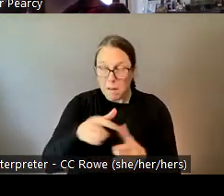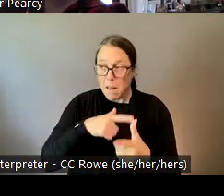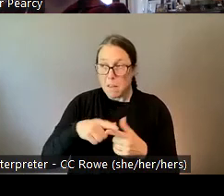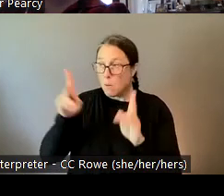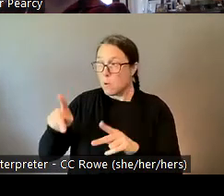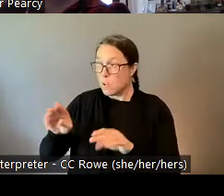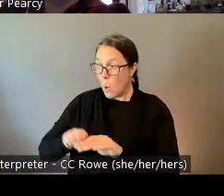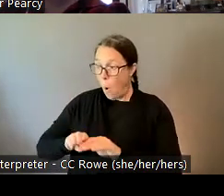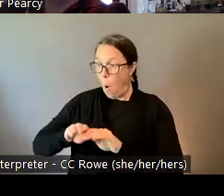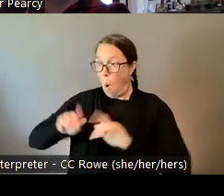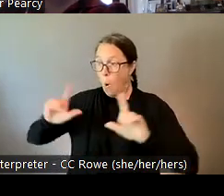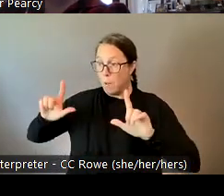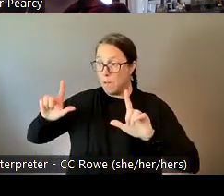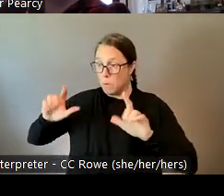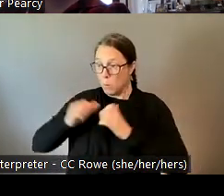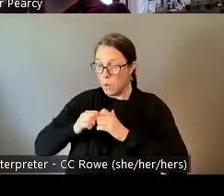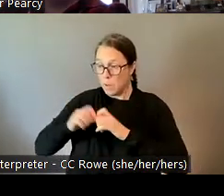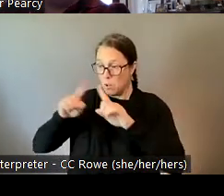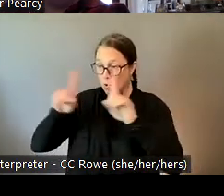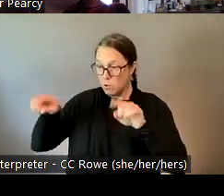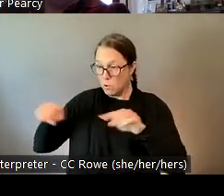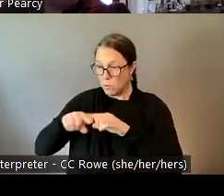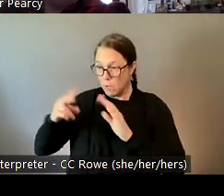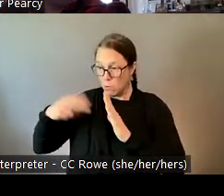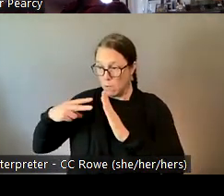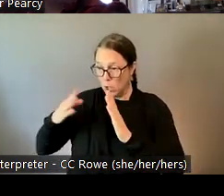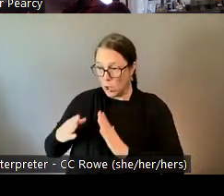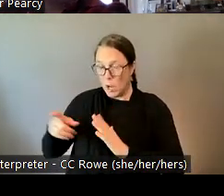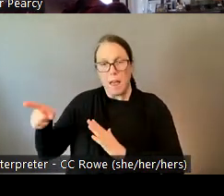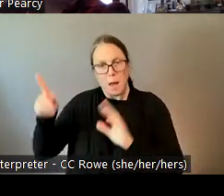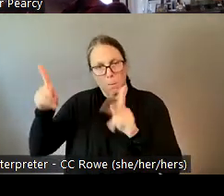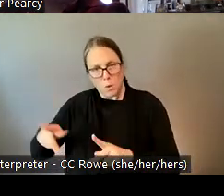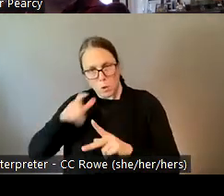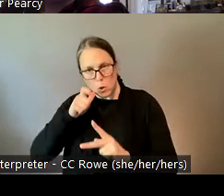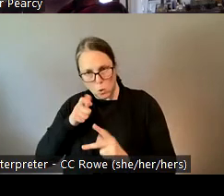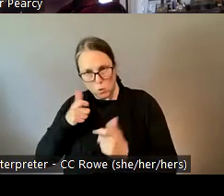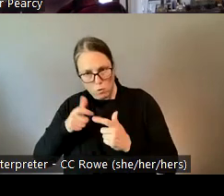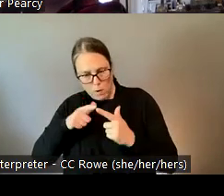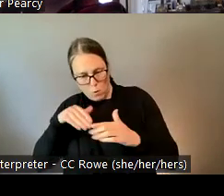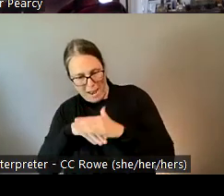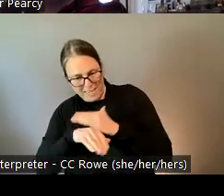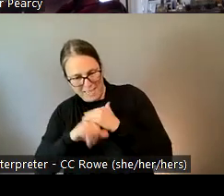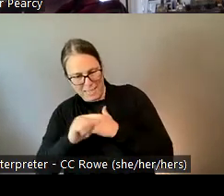the only word they will hear is image. So that is not going to be helpful.